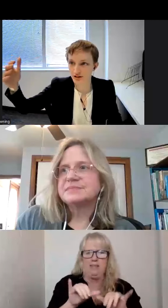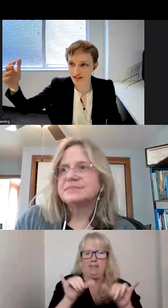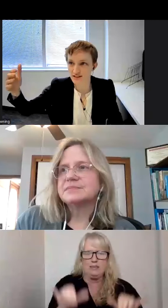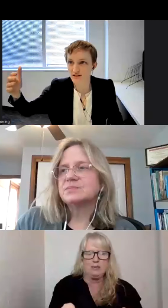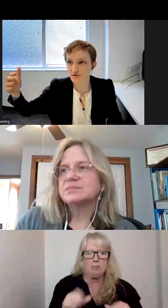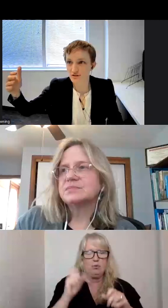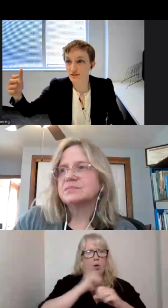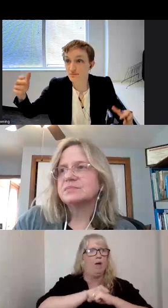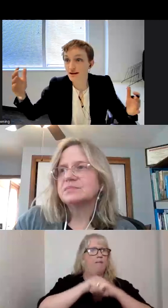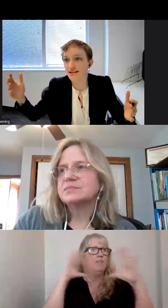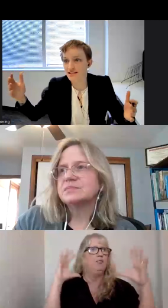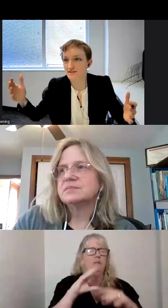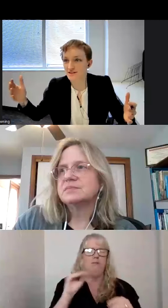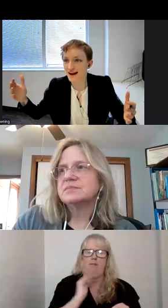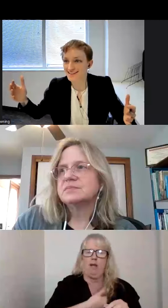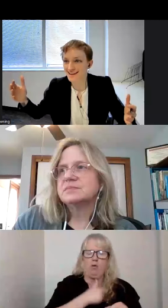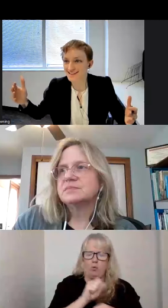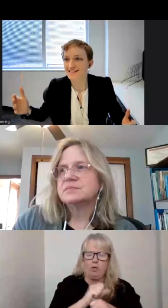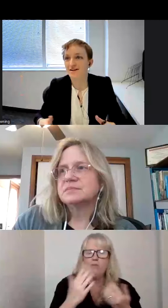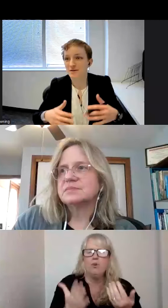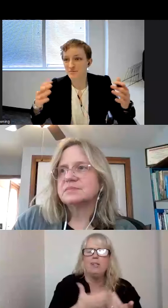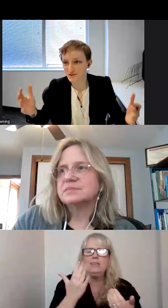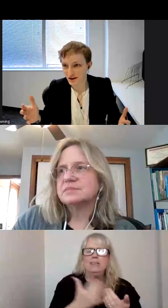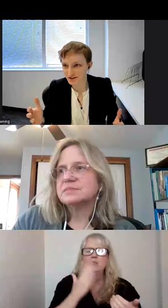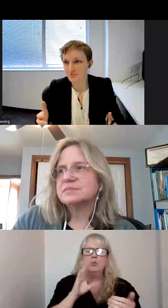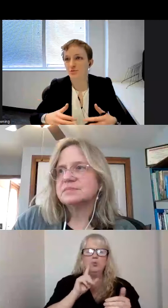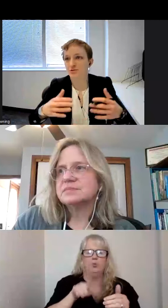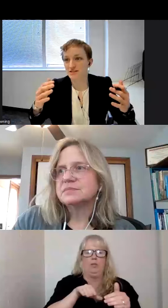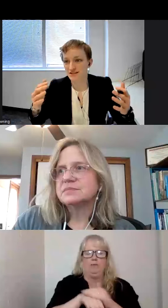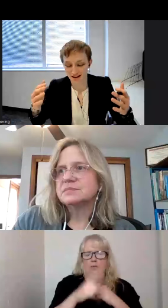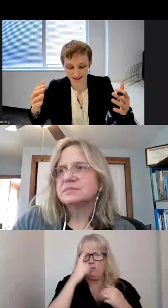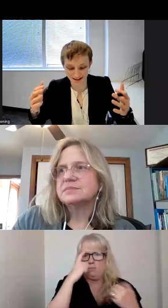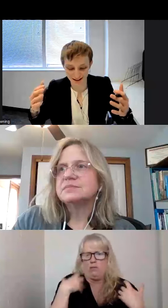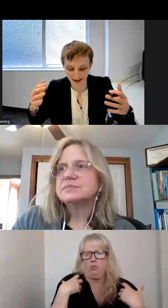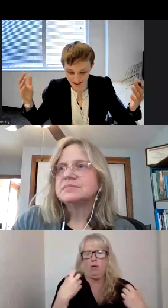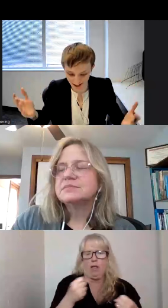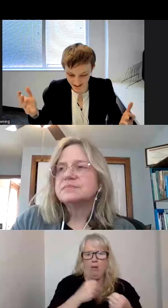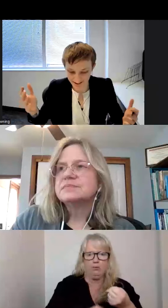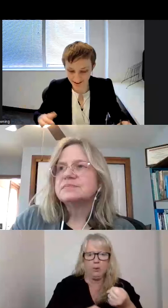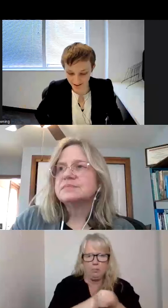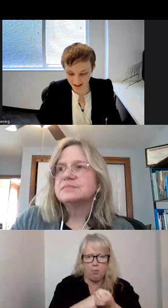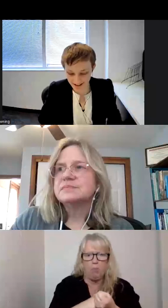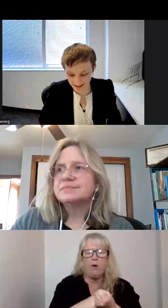WE NEED TO DO TO ACCESS MENTAL HEALTH SUPPORTS OUTSIDE OF THAT